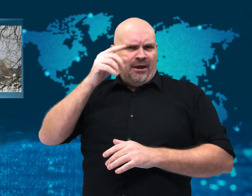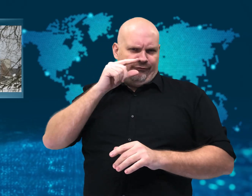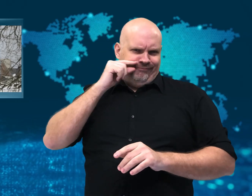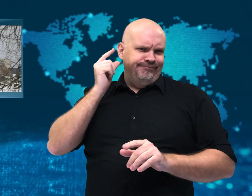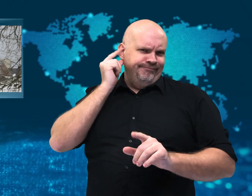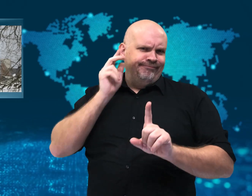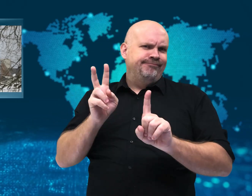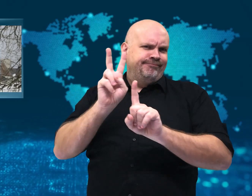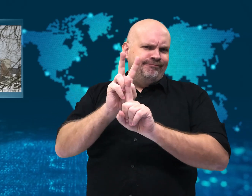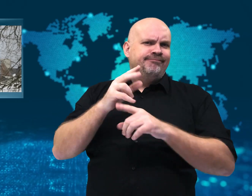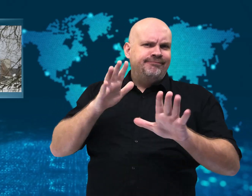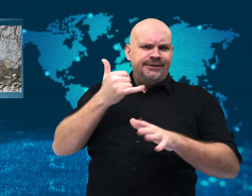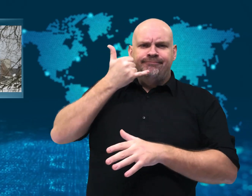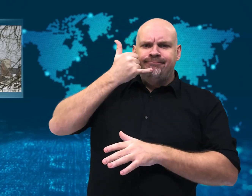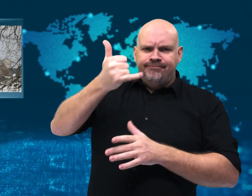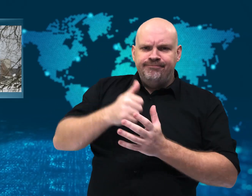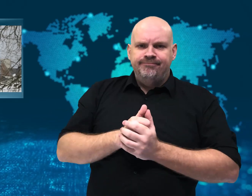When they arrived,